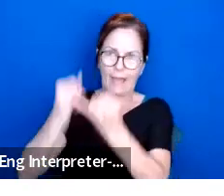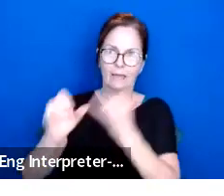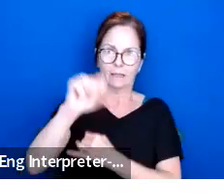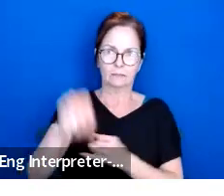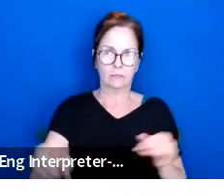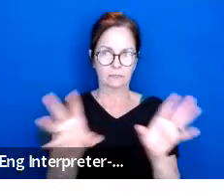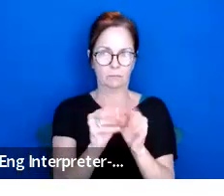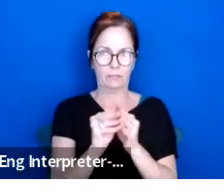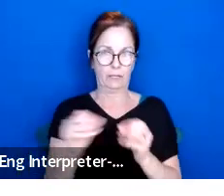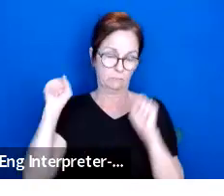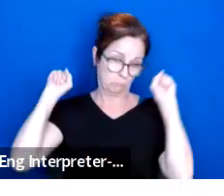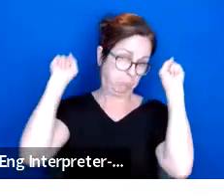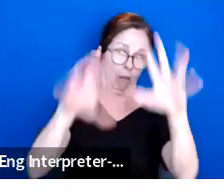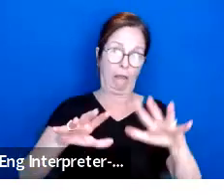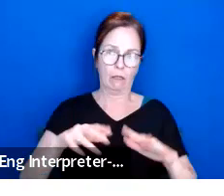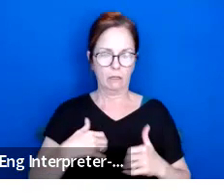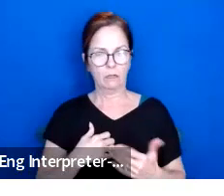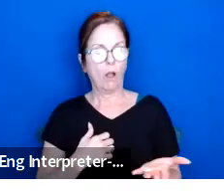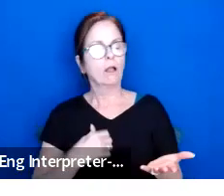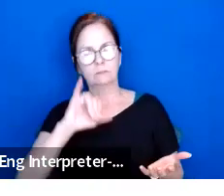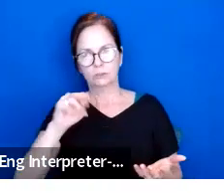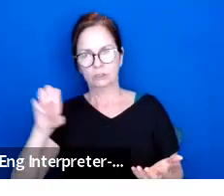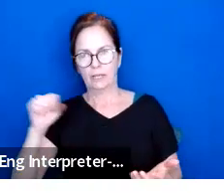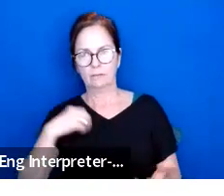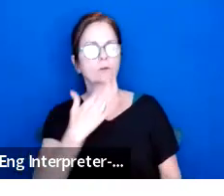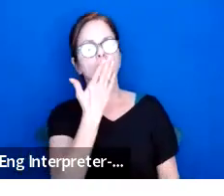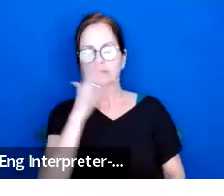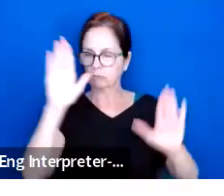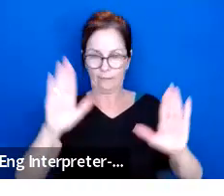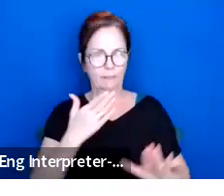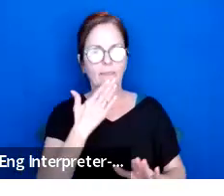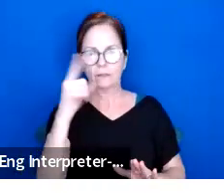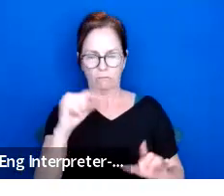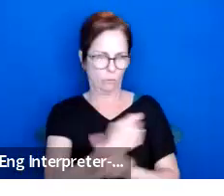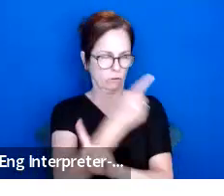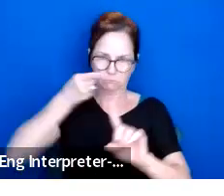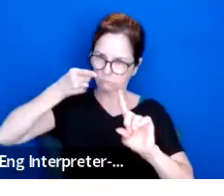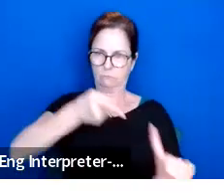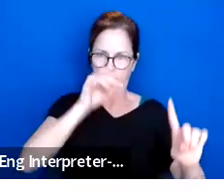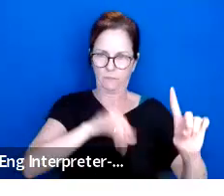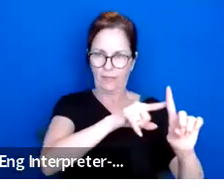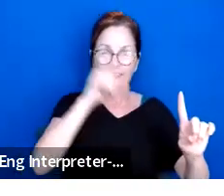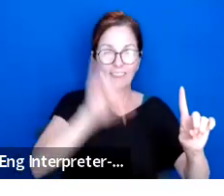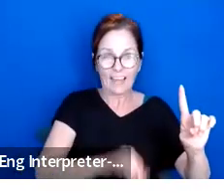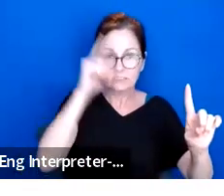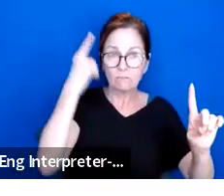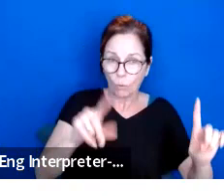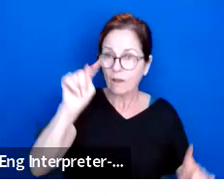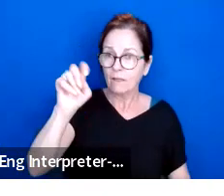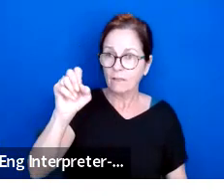That's that's great. Thank and thank you for bringing us back to that. Because that is just for the ten-year track group, because that is just for the tenure track group, what I spoke of.